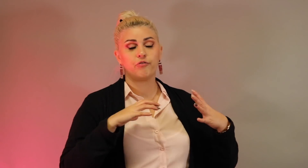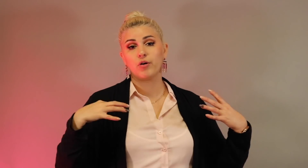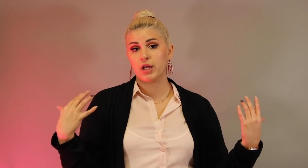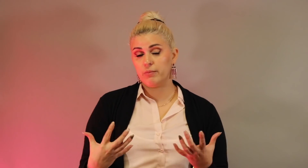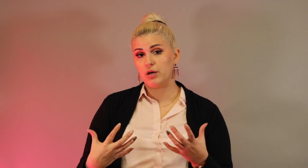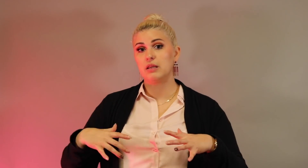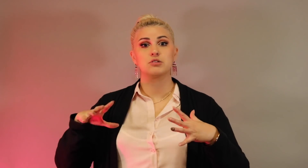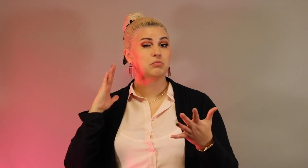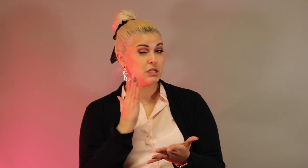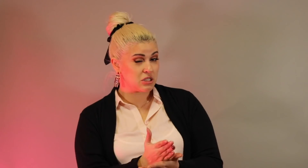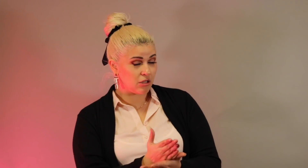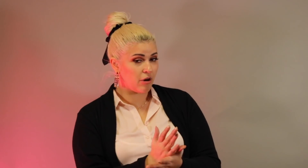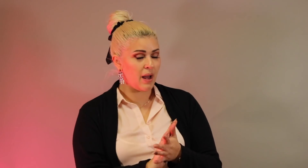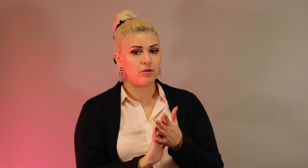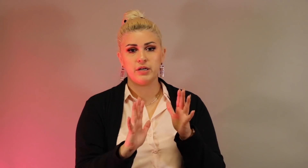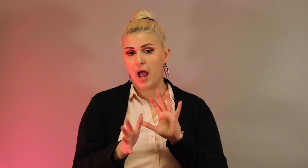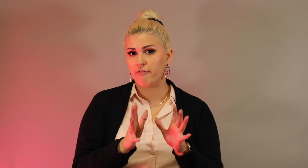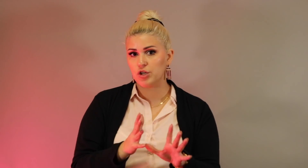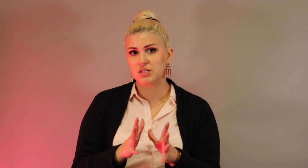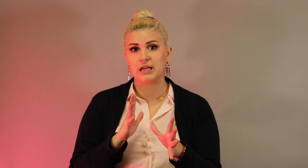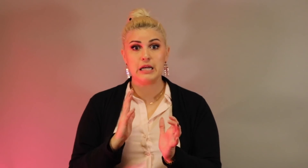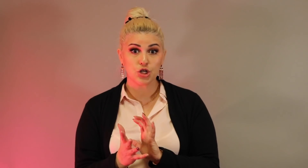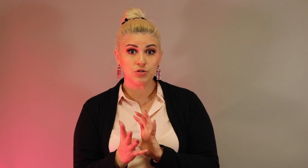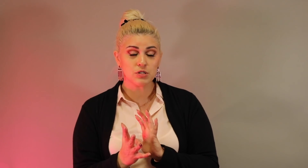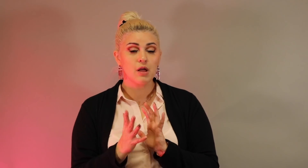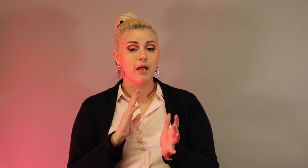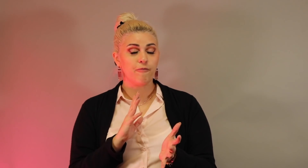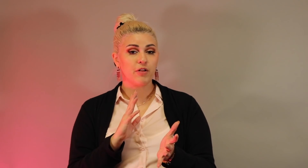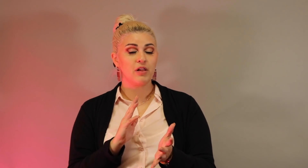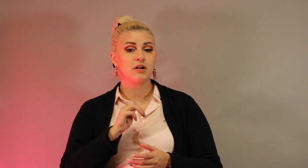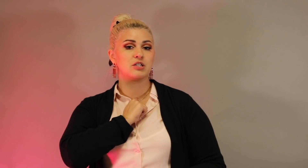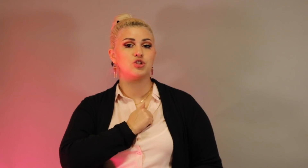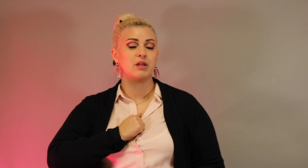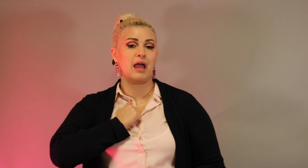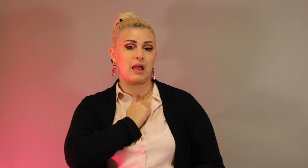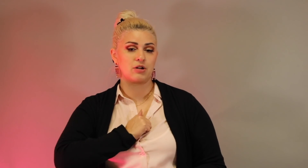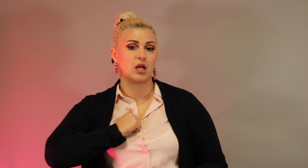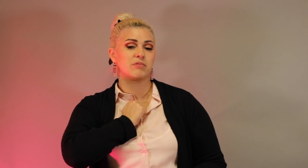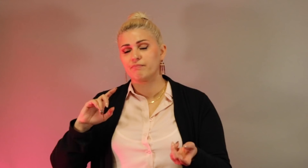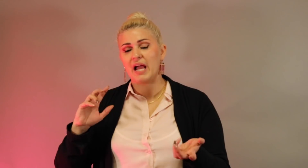or if you're in a community that's really stickler about not ever using initials in front of the letters then do the A hand shape.